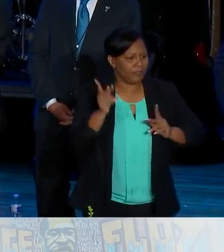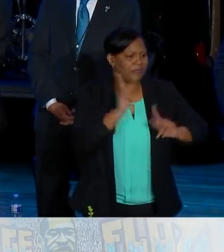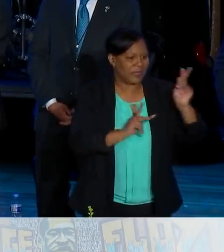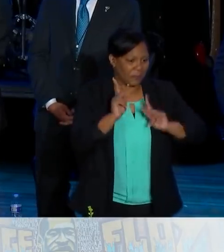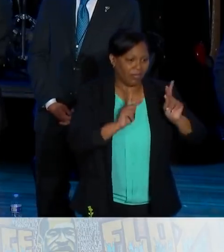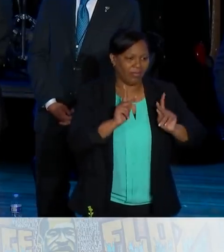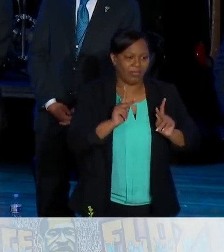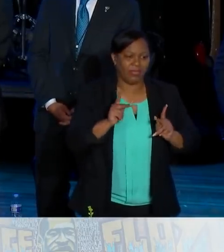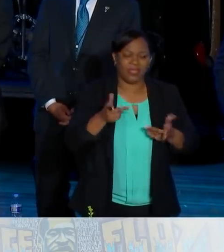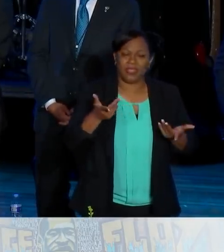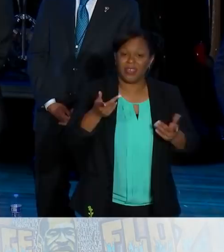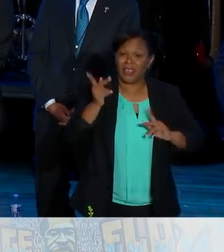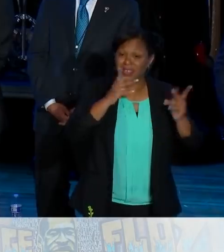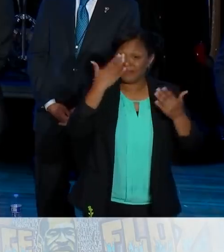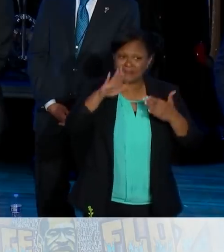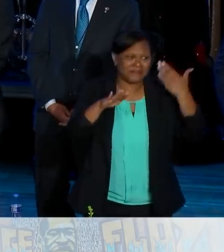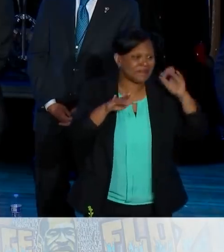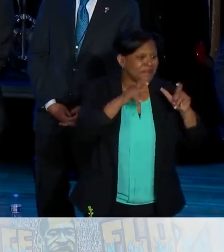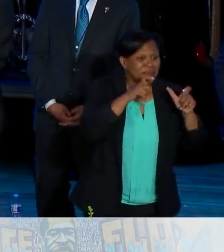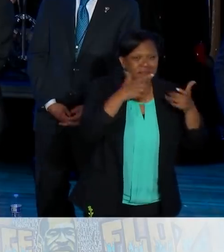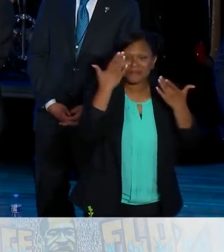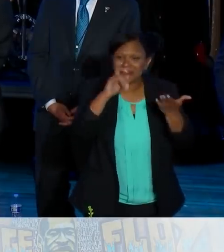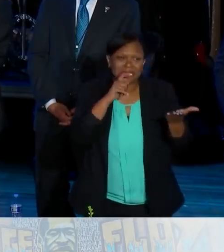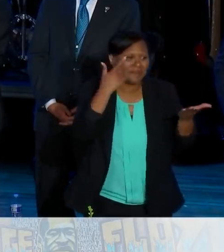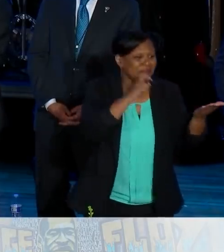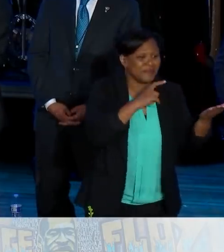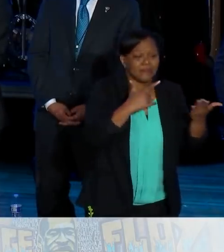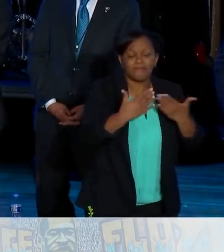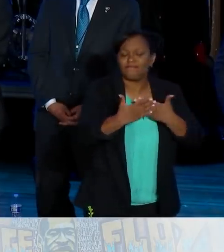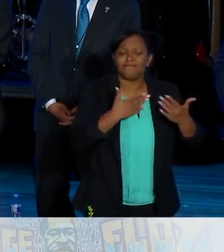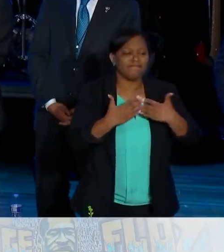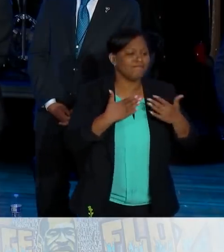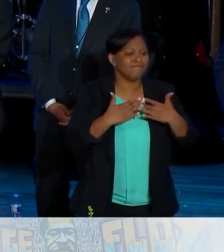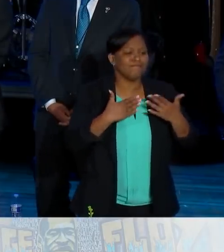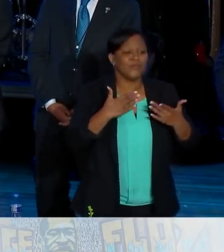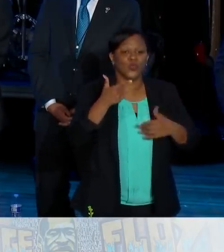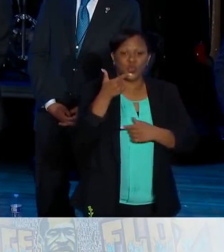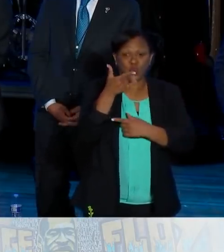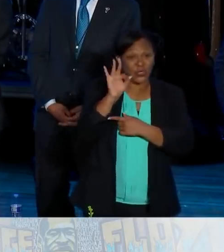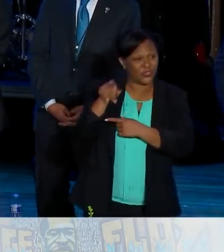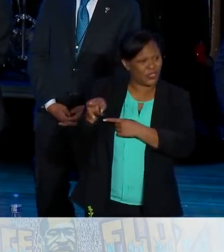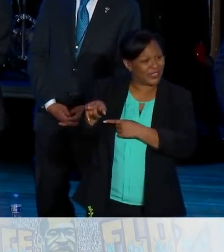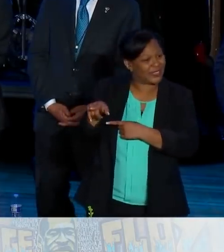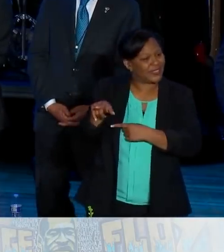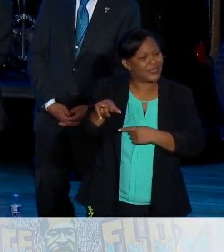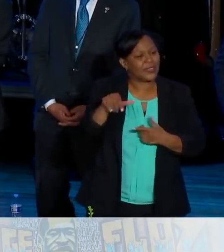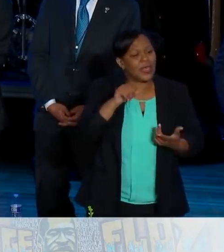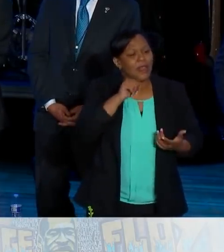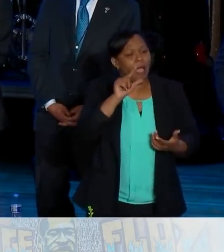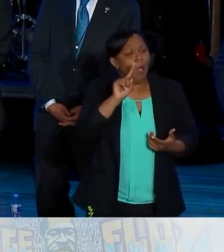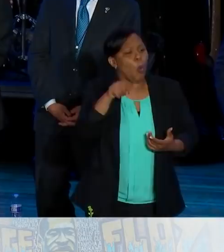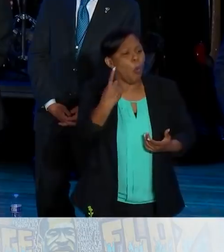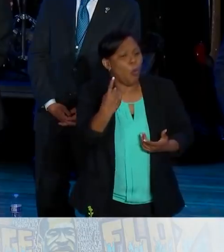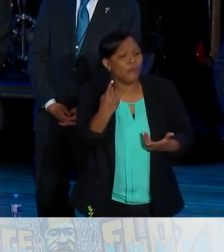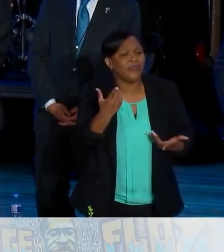COULD BE LOVED AND THEY COULD FEEL APART. WE WERE ALWAYS EMBRACING OTHER PEOPLE. YOU COULD SEE ALL THESE PEOPLE, NO MATTER WHO YOU TALKED TO, THEY WILL ALL SAY THE SAME THING.